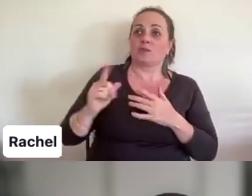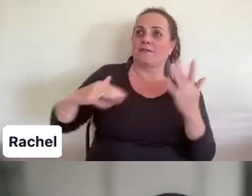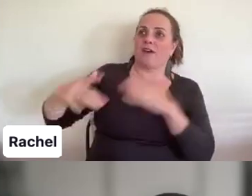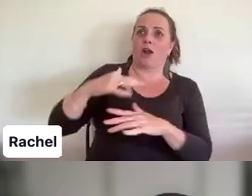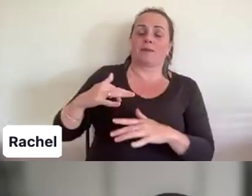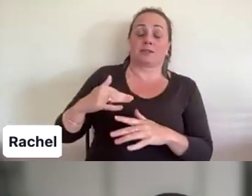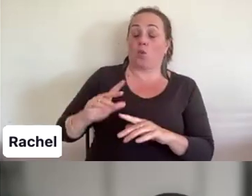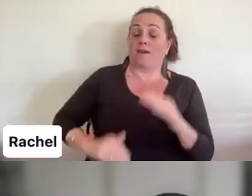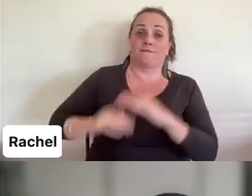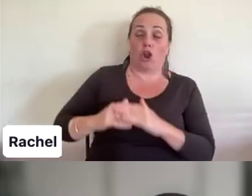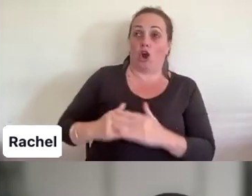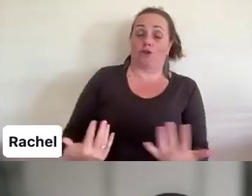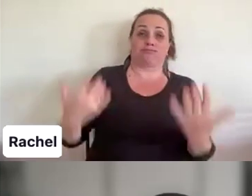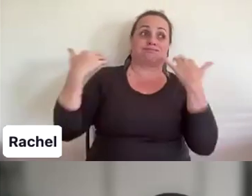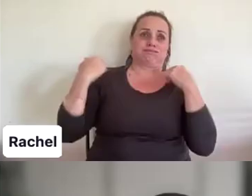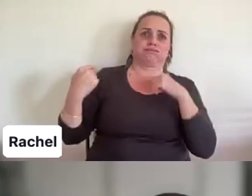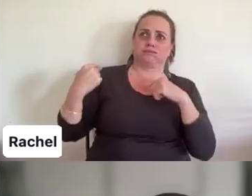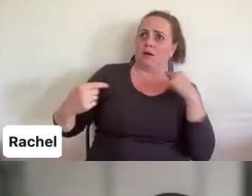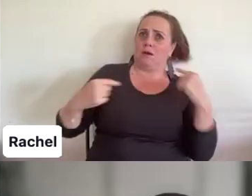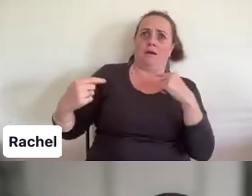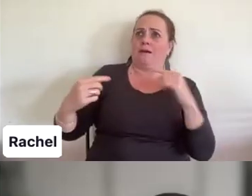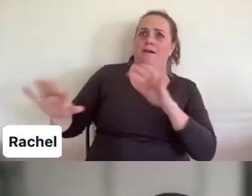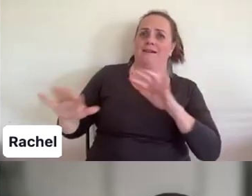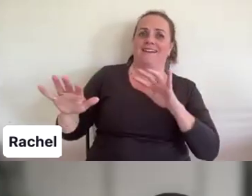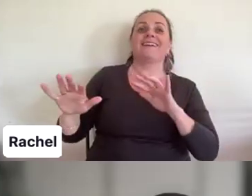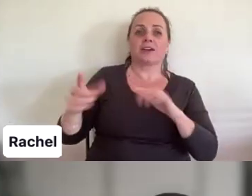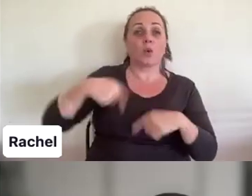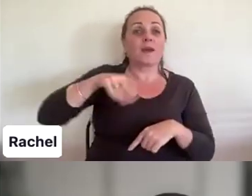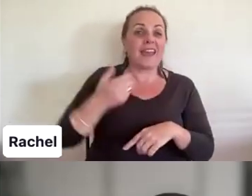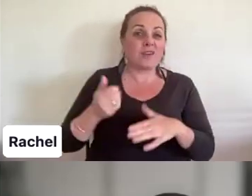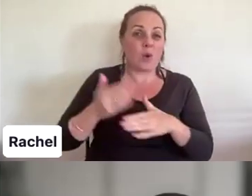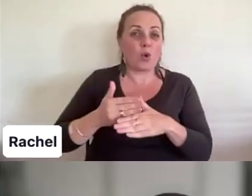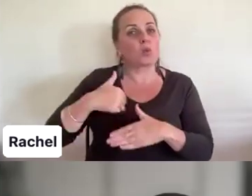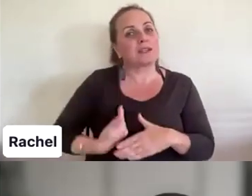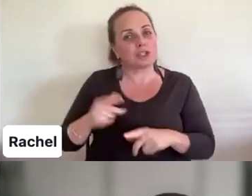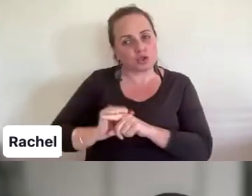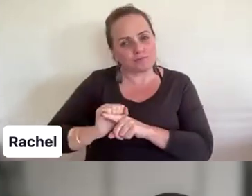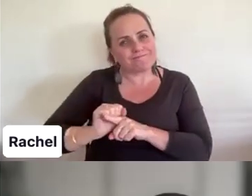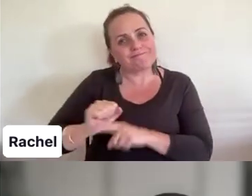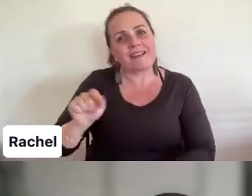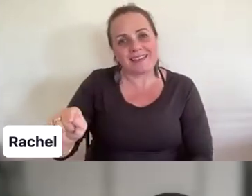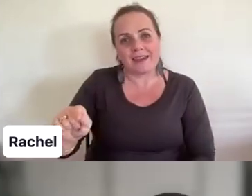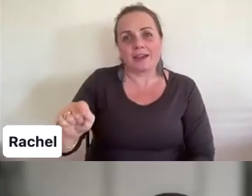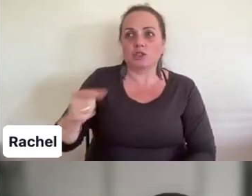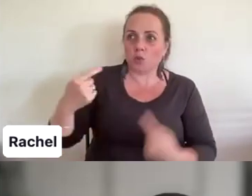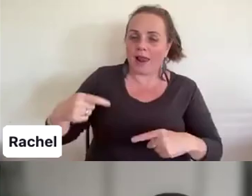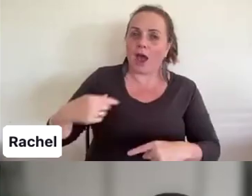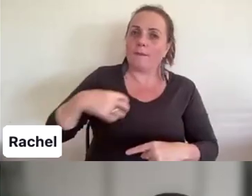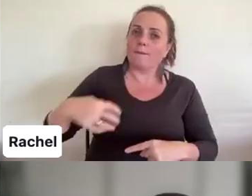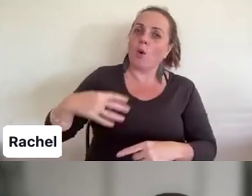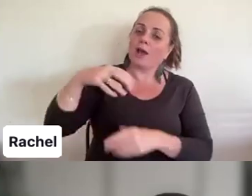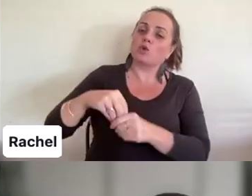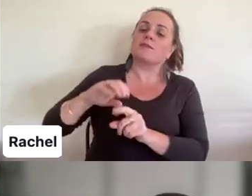on at times. So I think we've got some work to do there to enable more inclusive culture around the